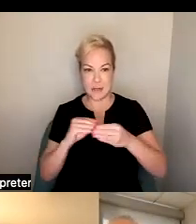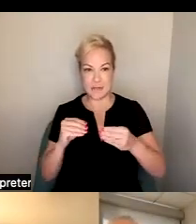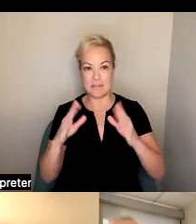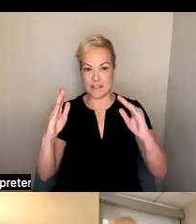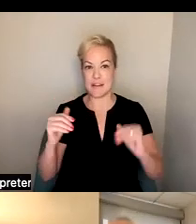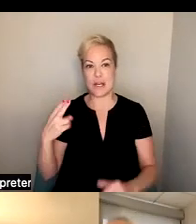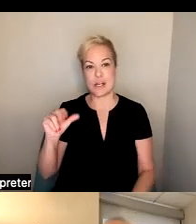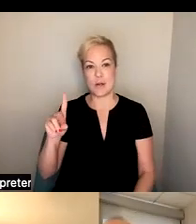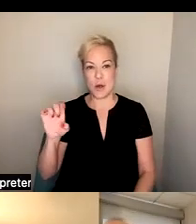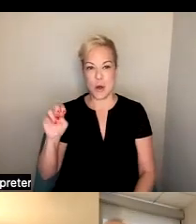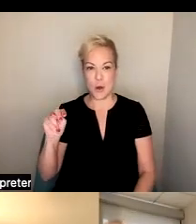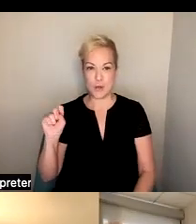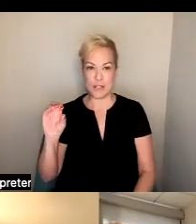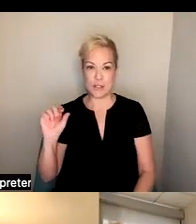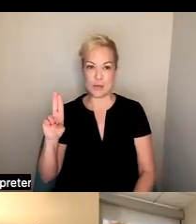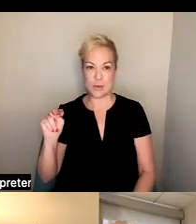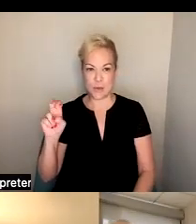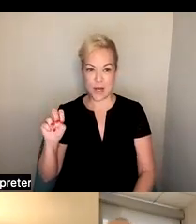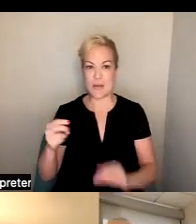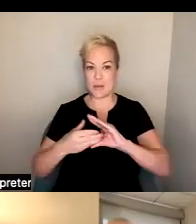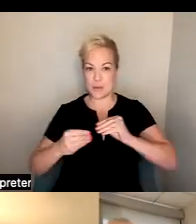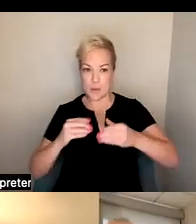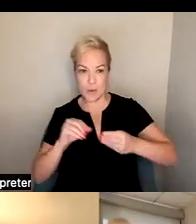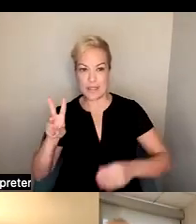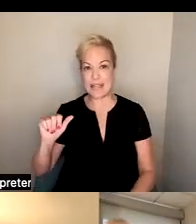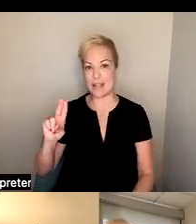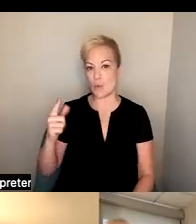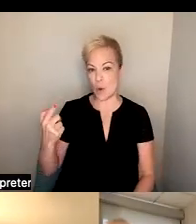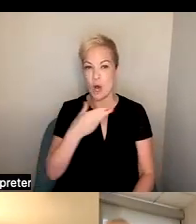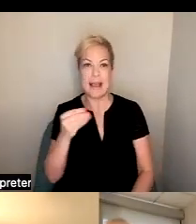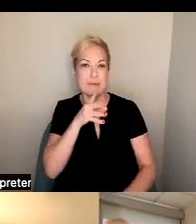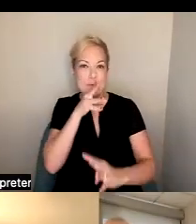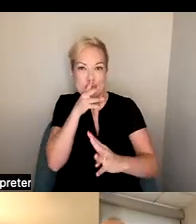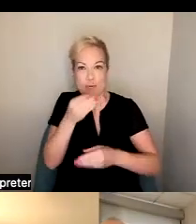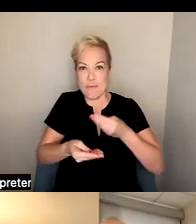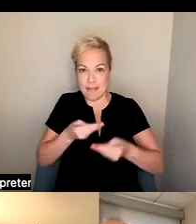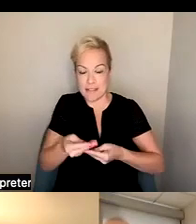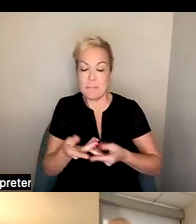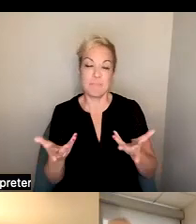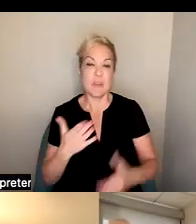the Waugh project, and orality. A lot of my work has been centered on orality, storytelling,